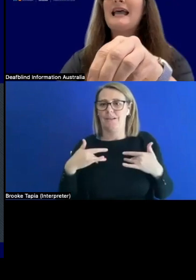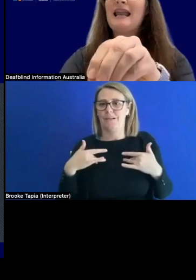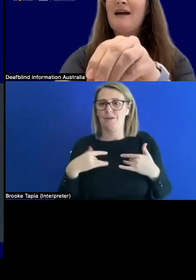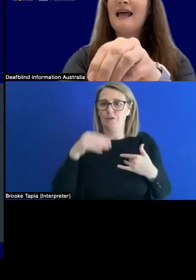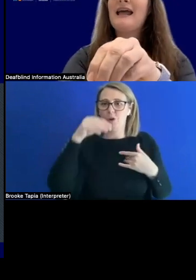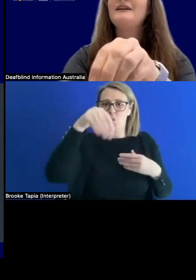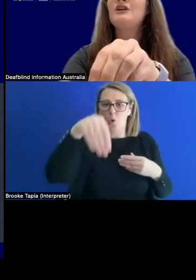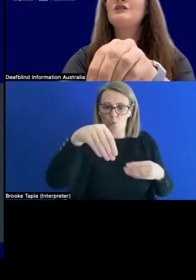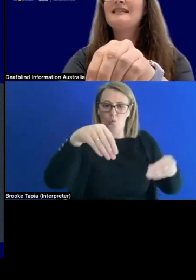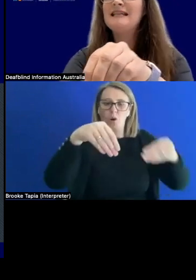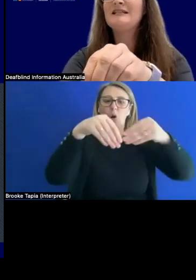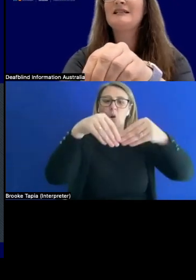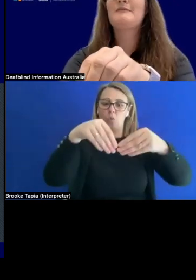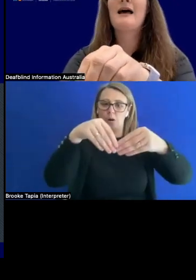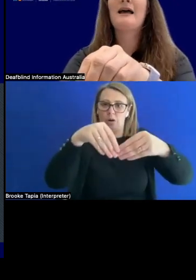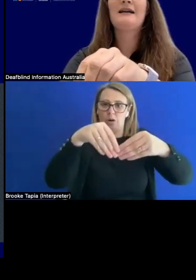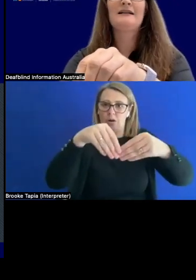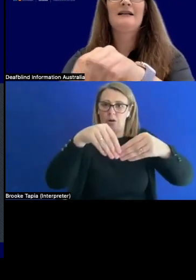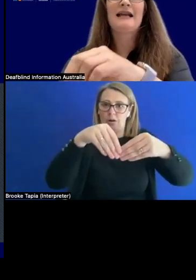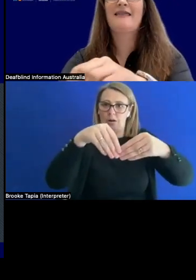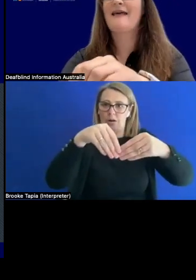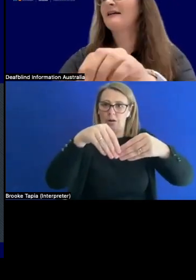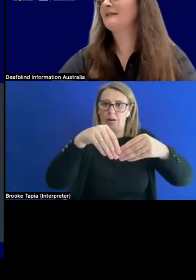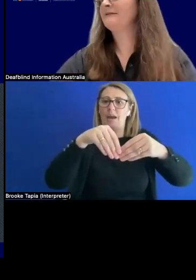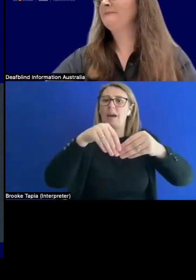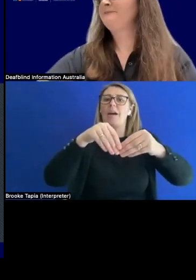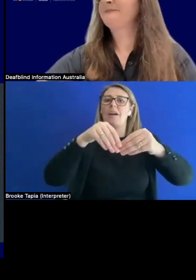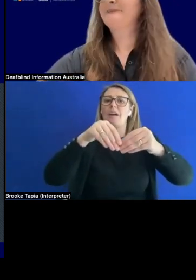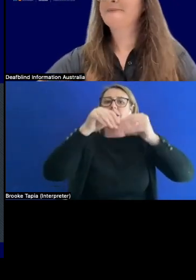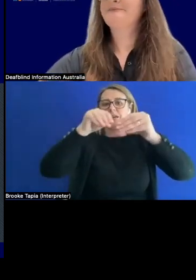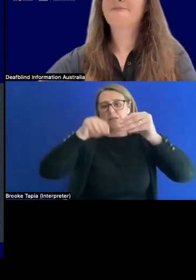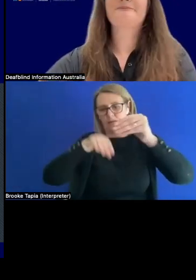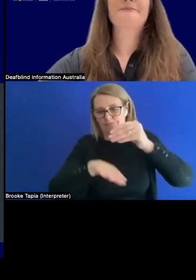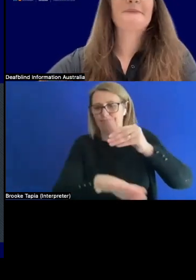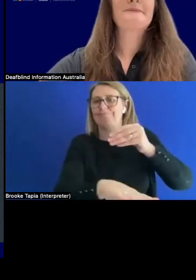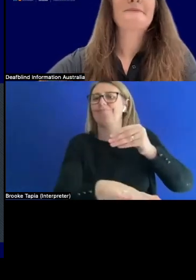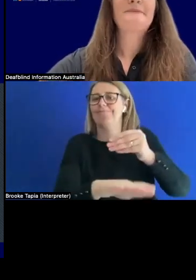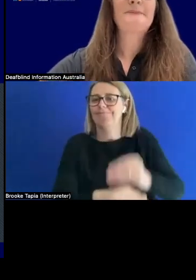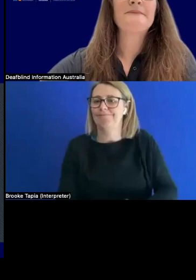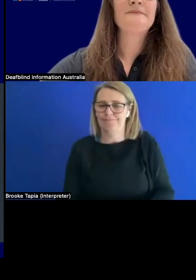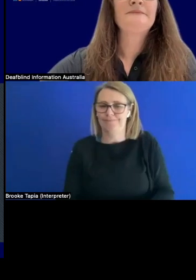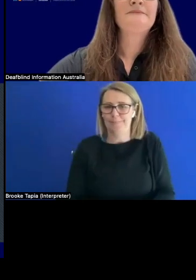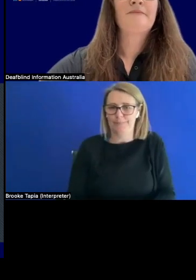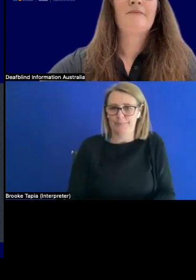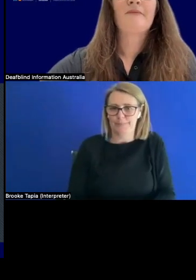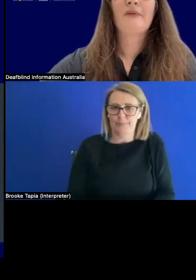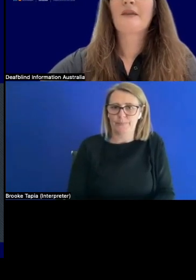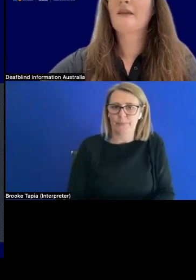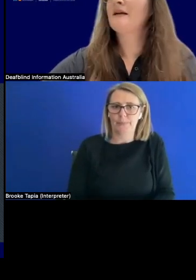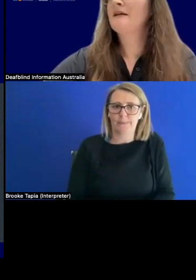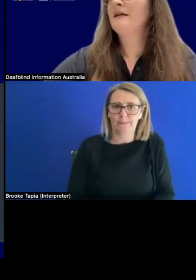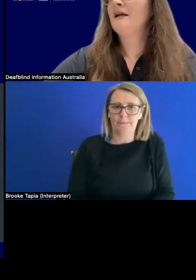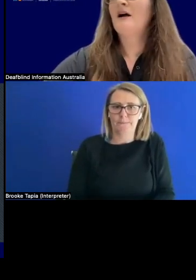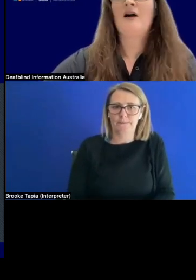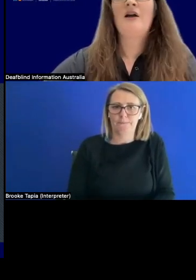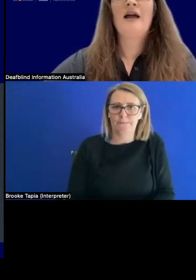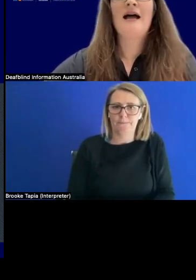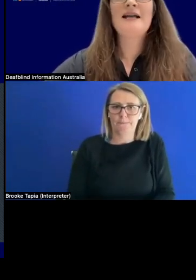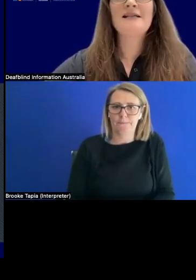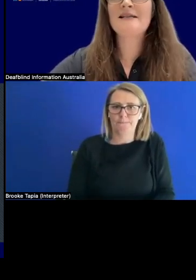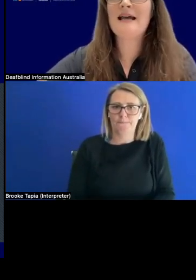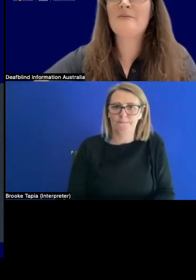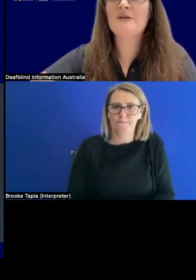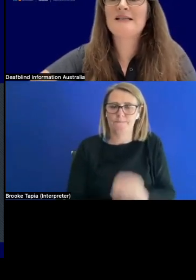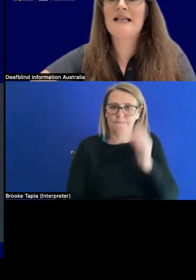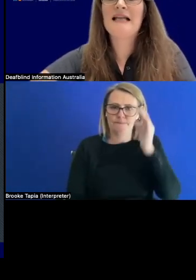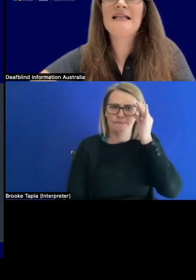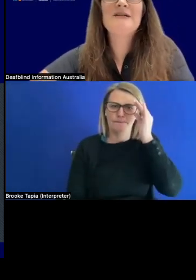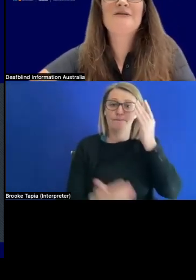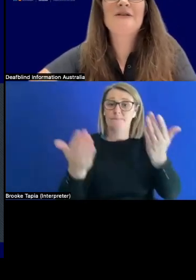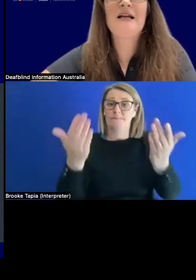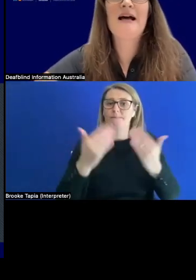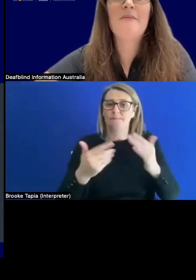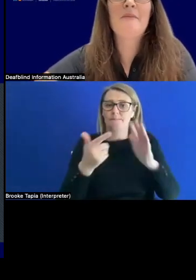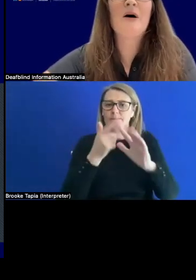and the hand goes into the bag like that. Our next example is a slightly different